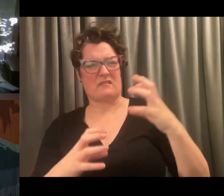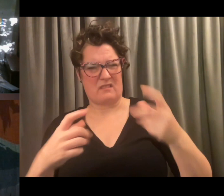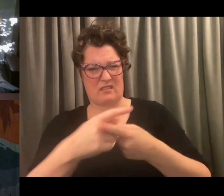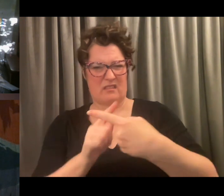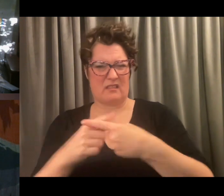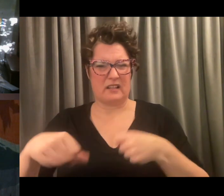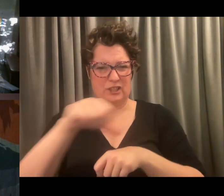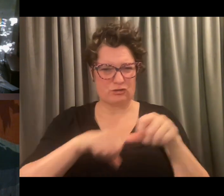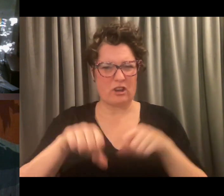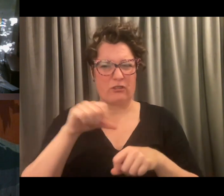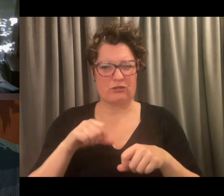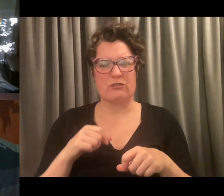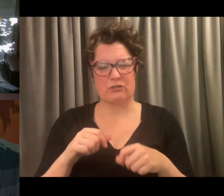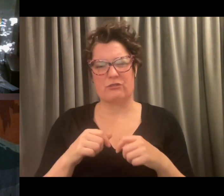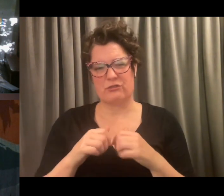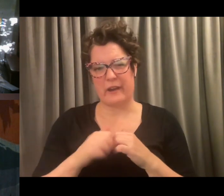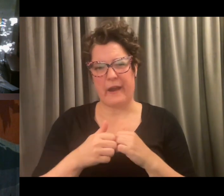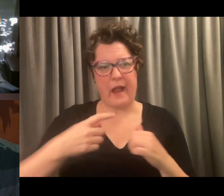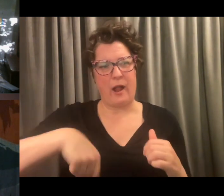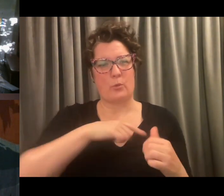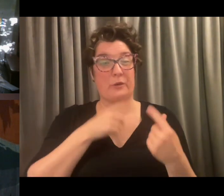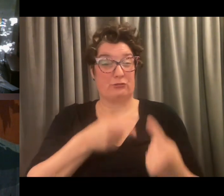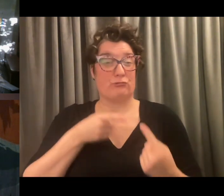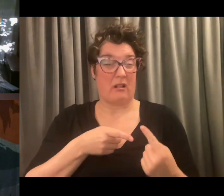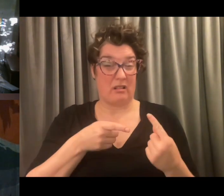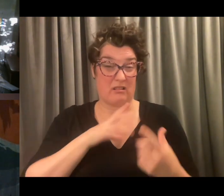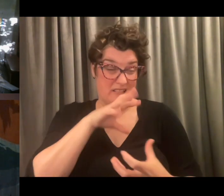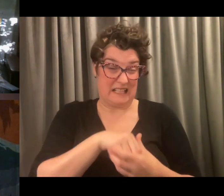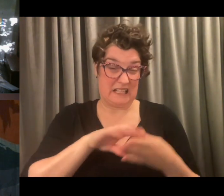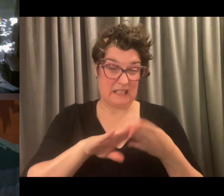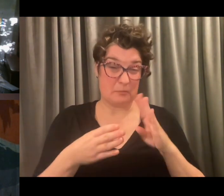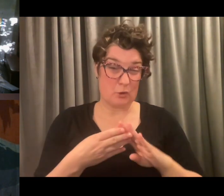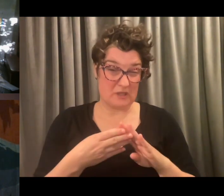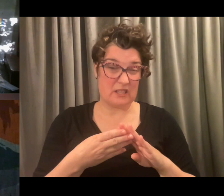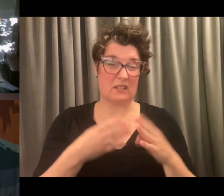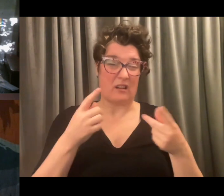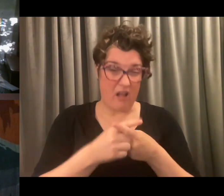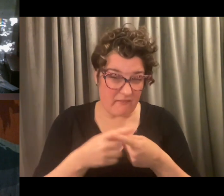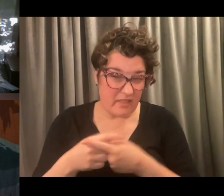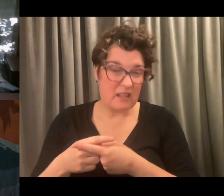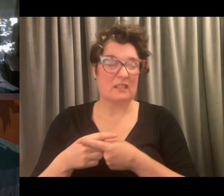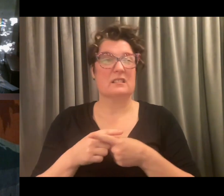as a community in conflicts and when there's people out there who are trying